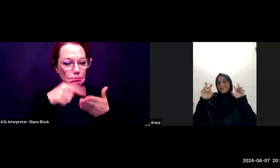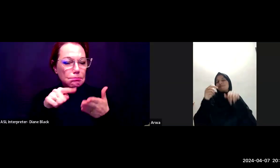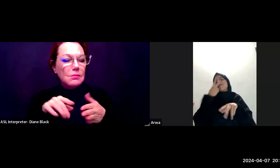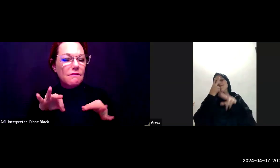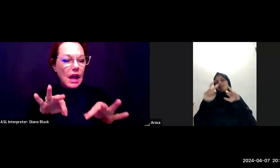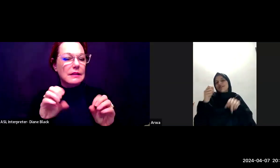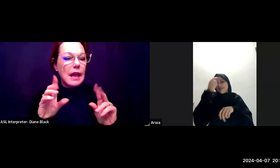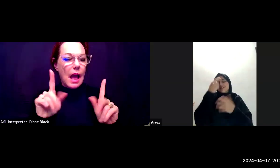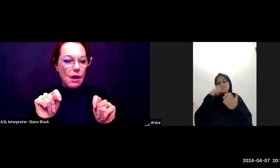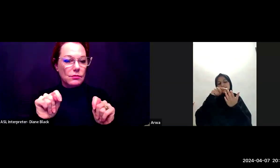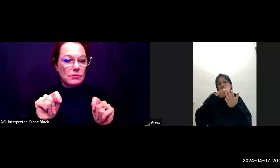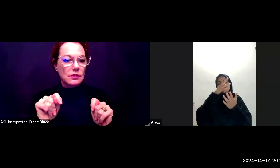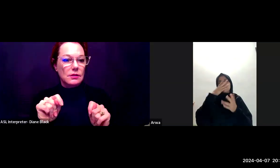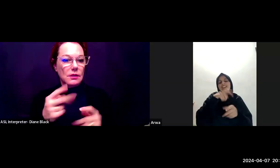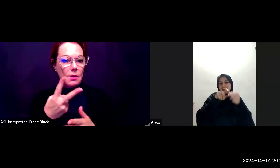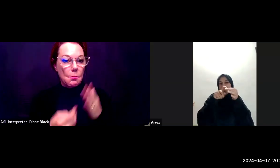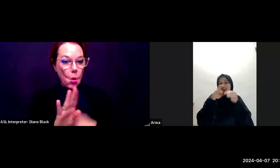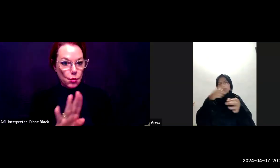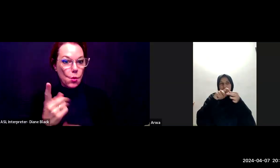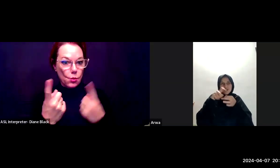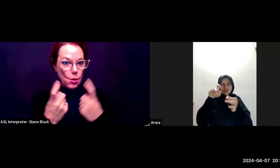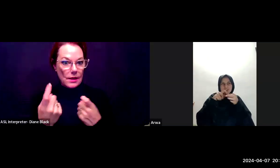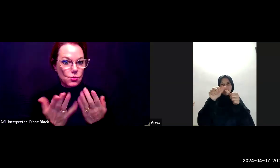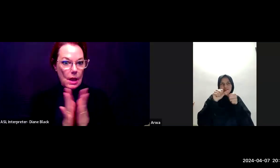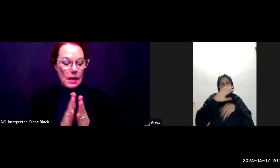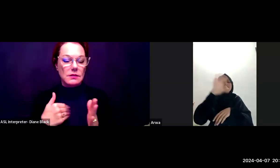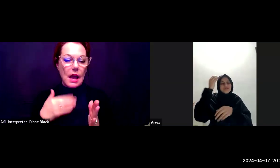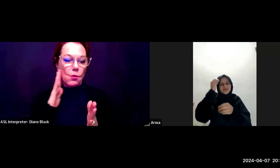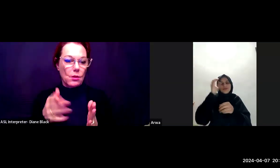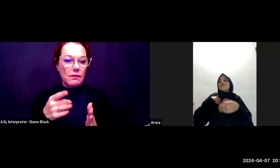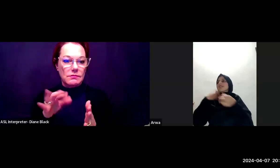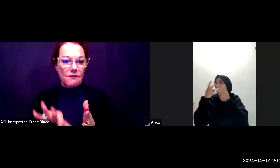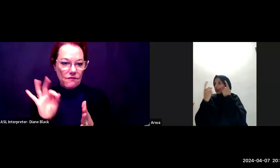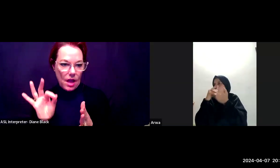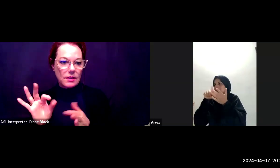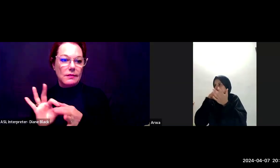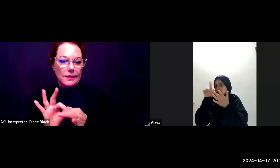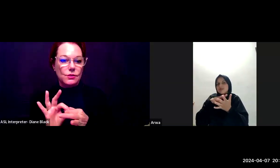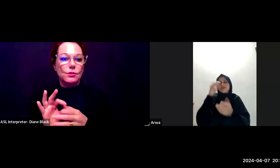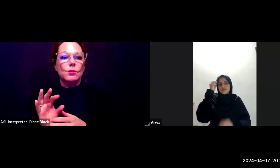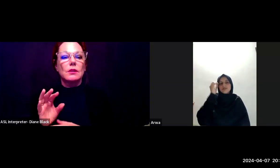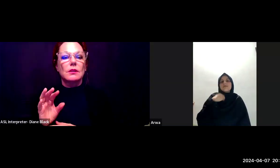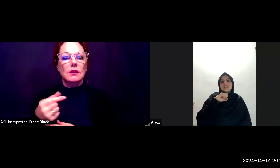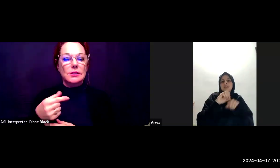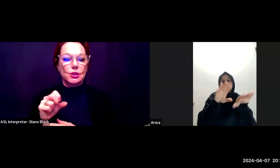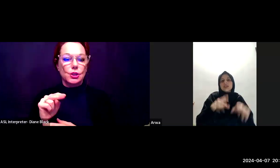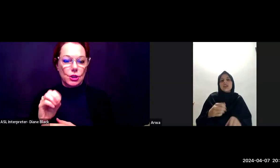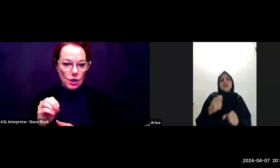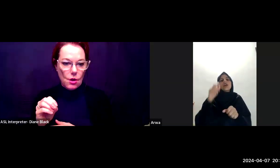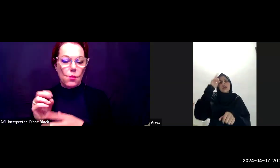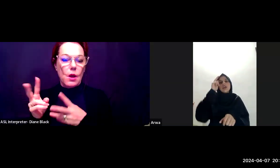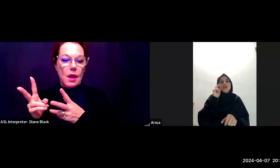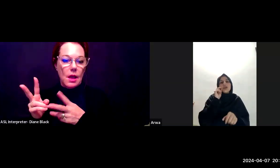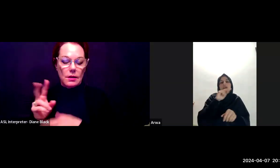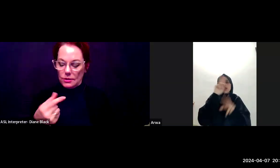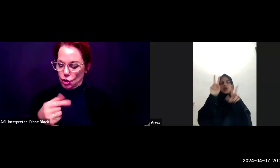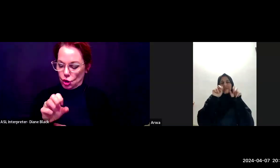both the questions you asked today. one is genome editing in Usher. and I whether it's preclinical